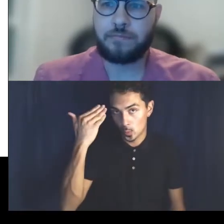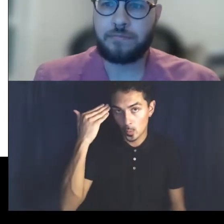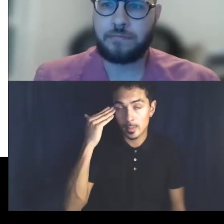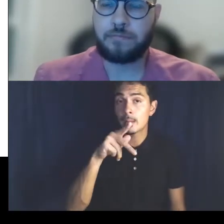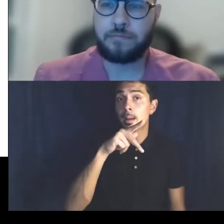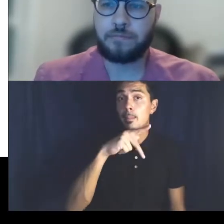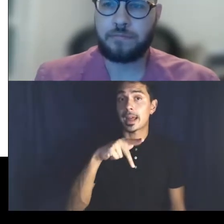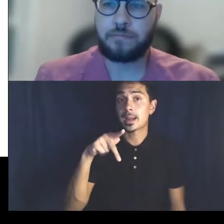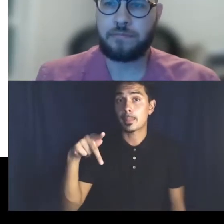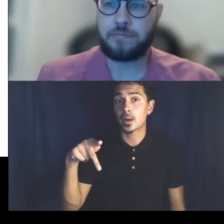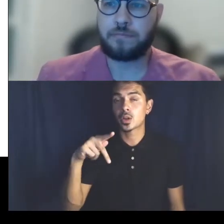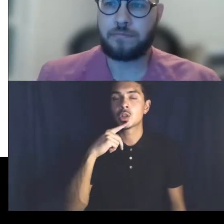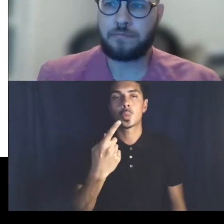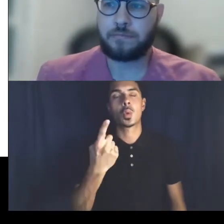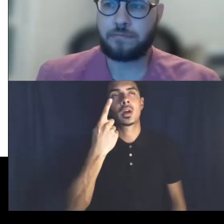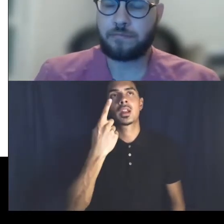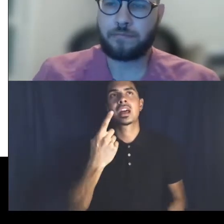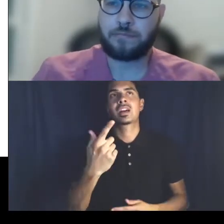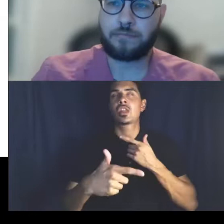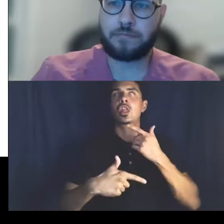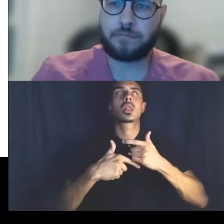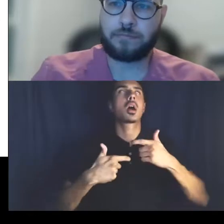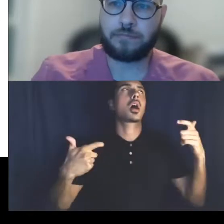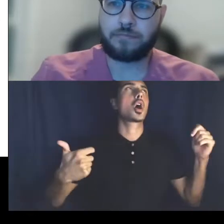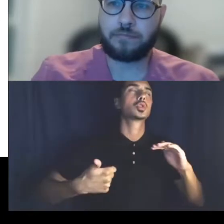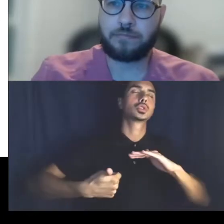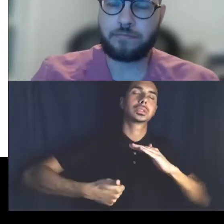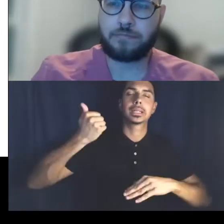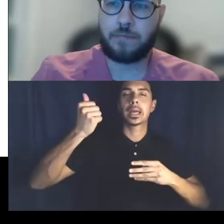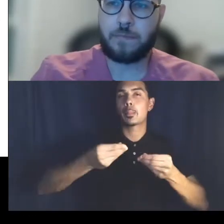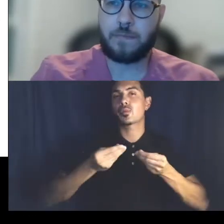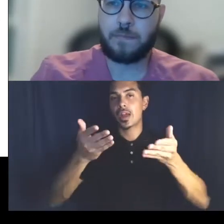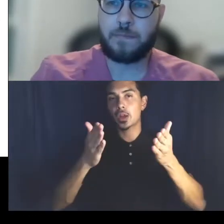one of the largest providers of trans healthcare